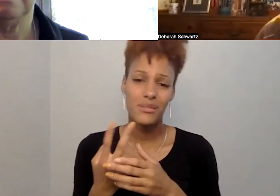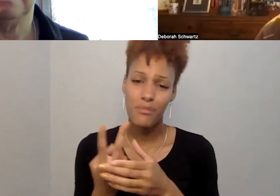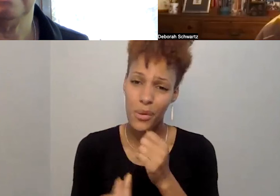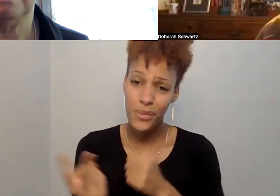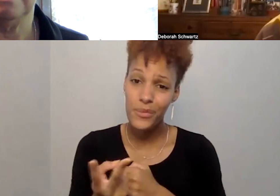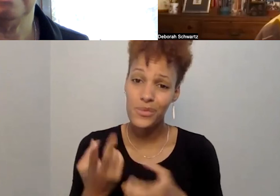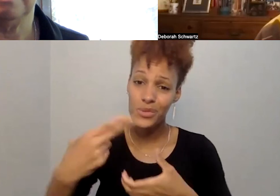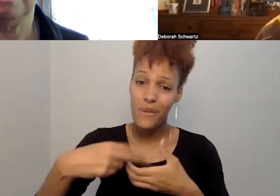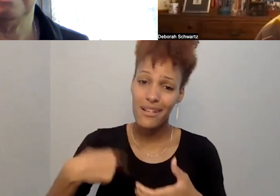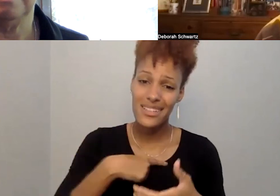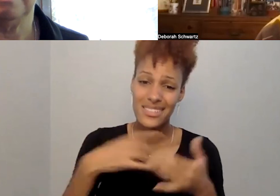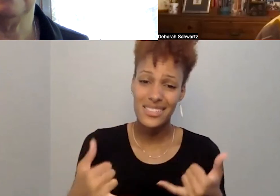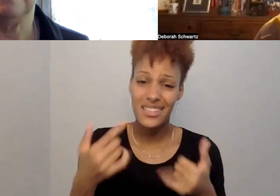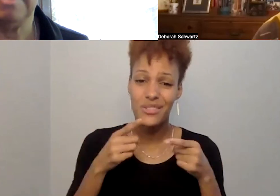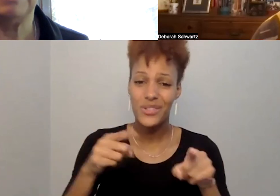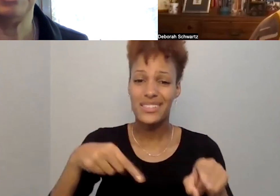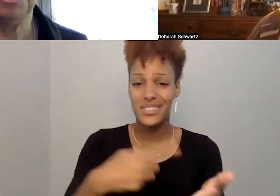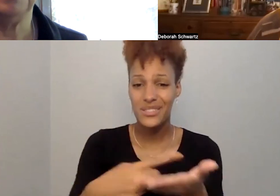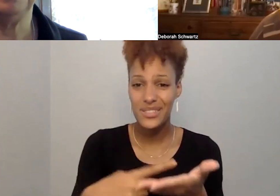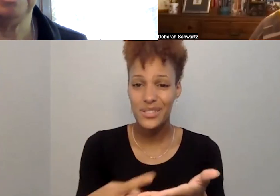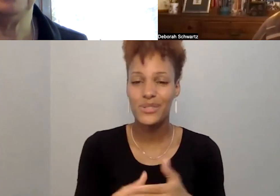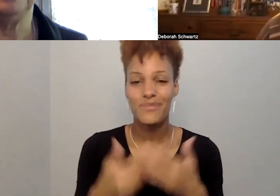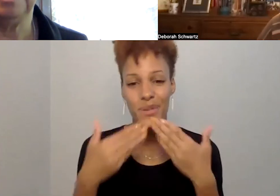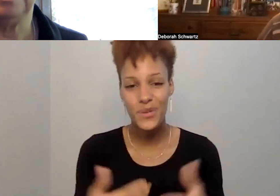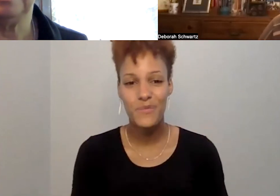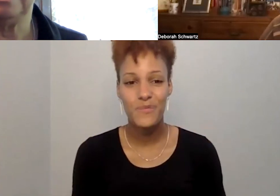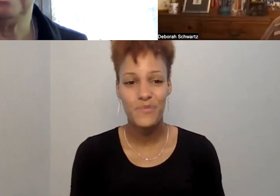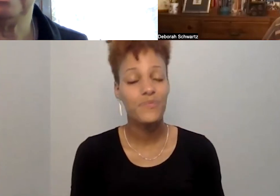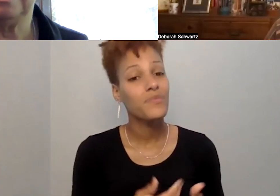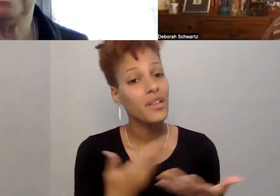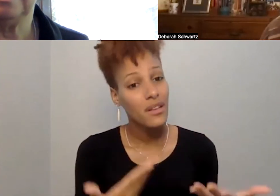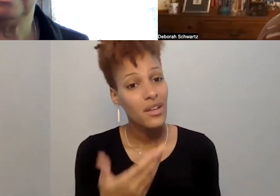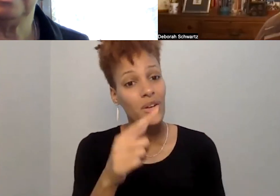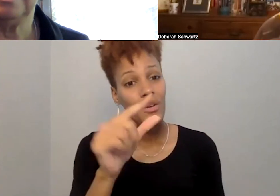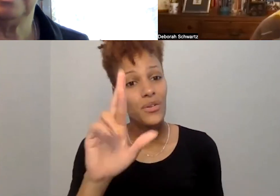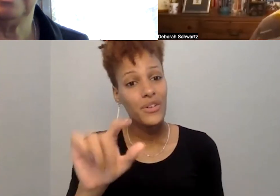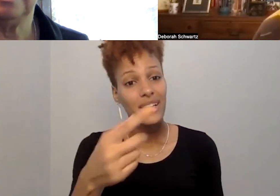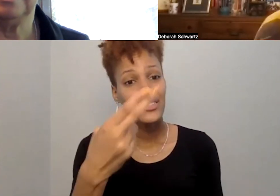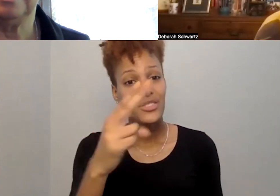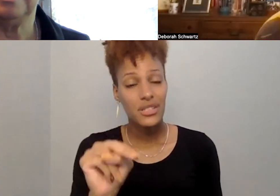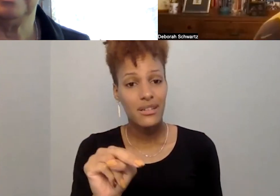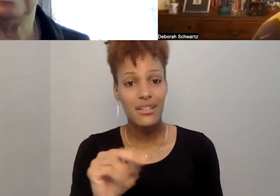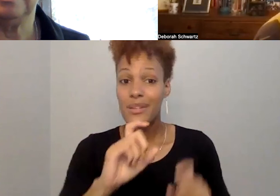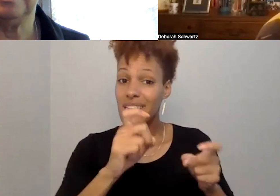this conversation, so thank you. Thank you. Gretchen, I'm gonna give you the last word here for